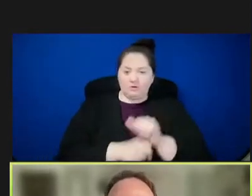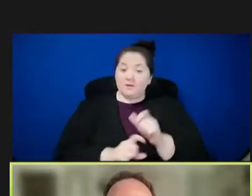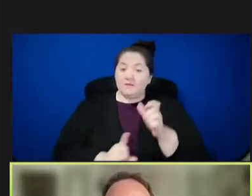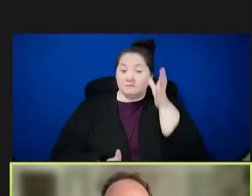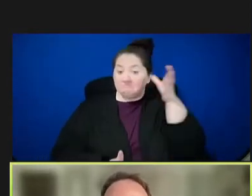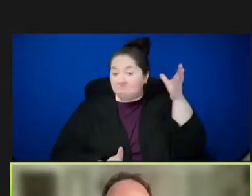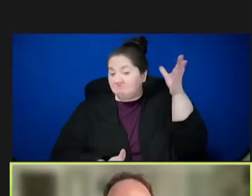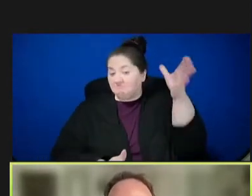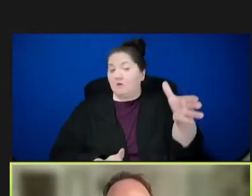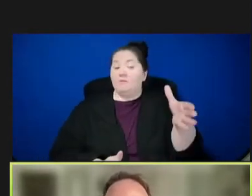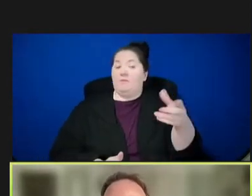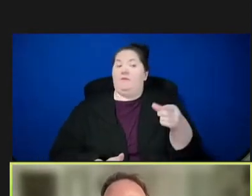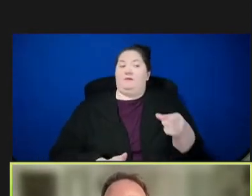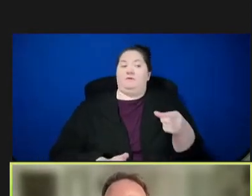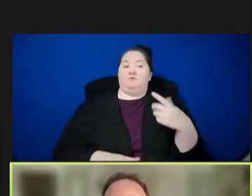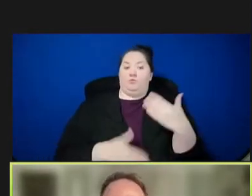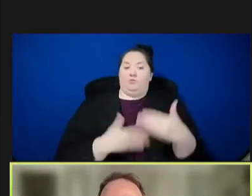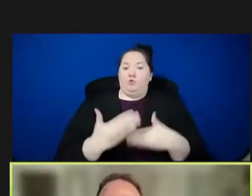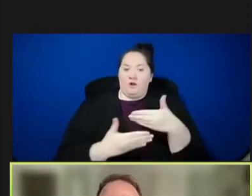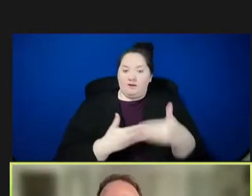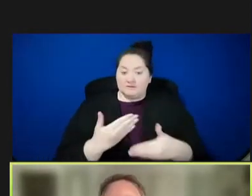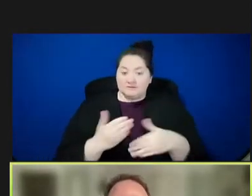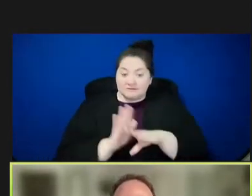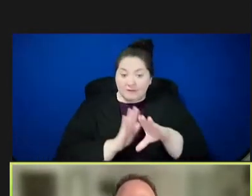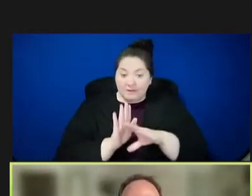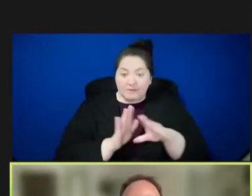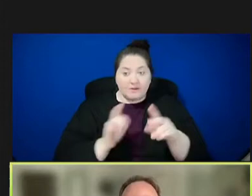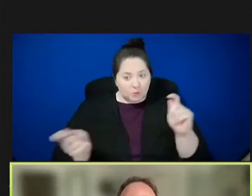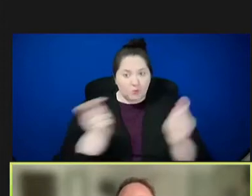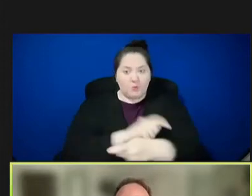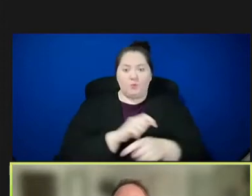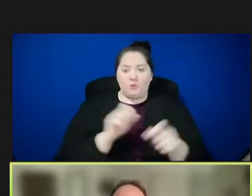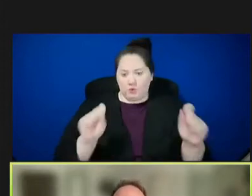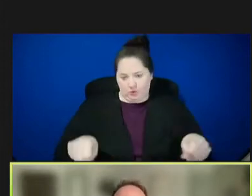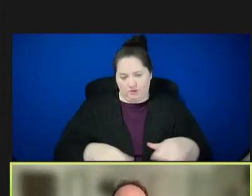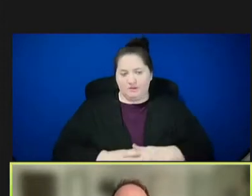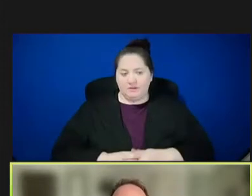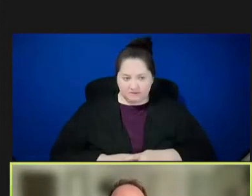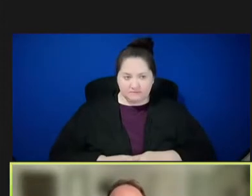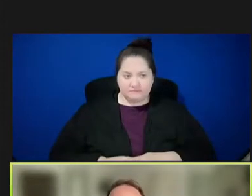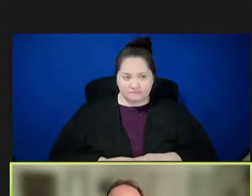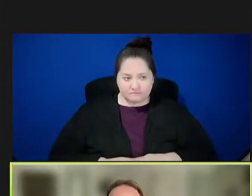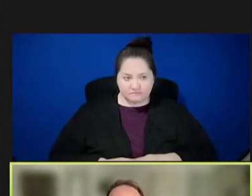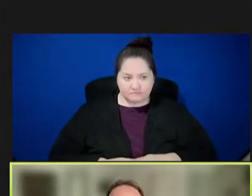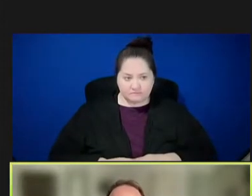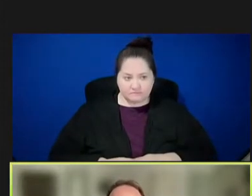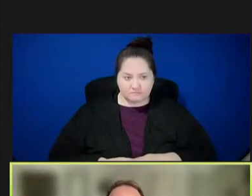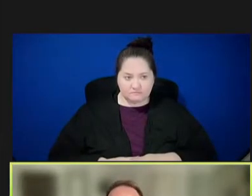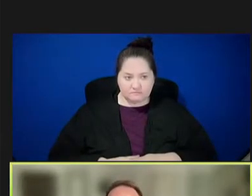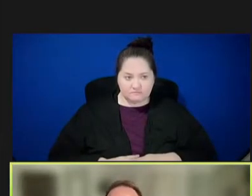changing the process of vaccine development and clinical studies. This is the last slide I just